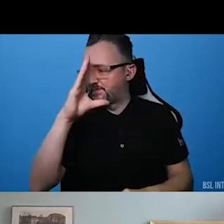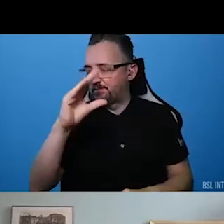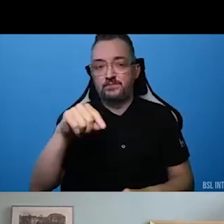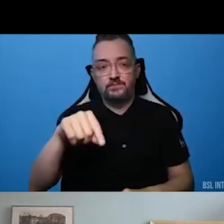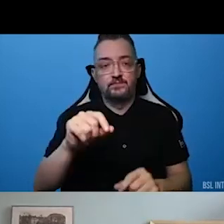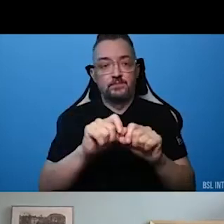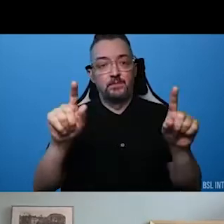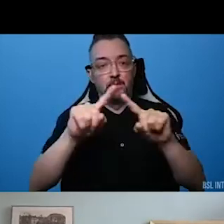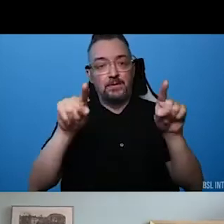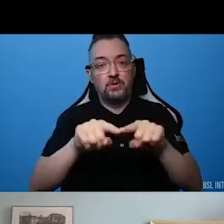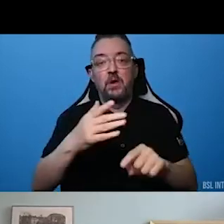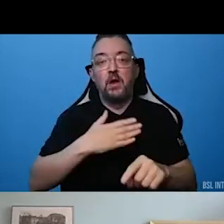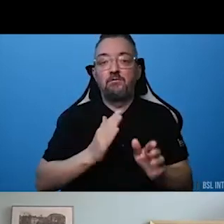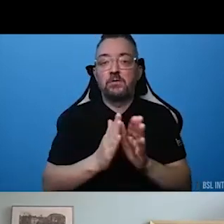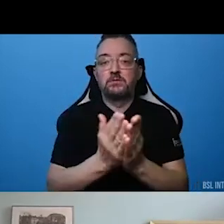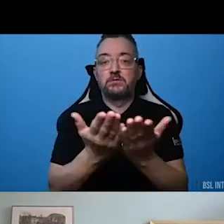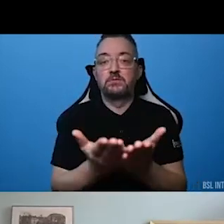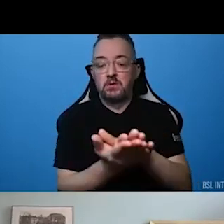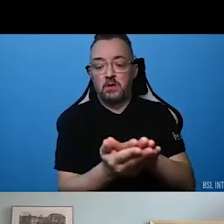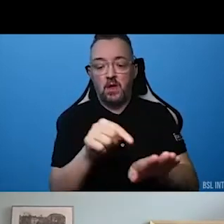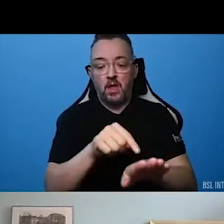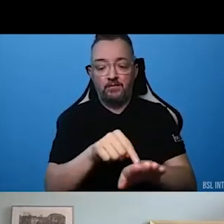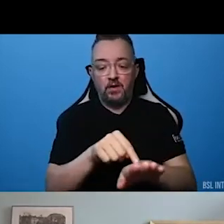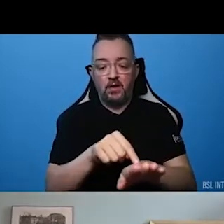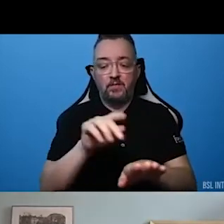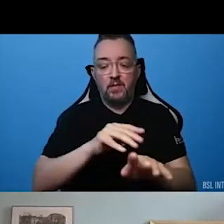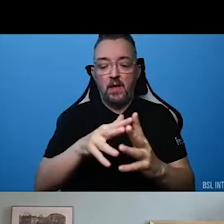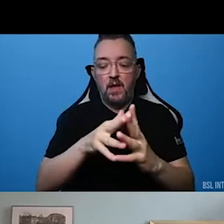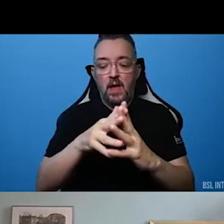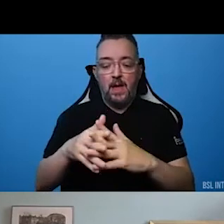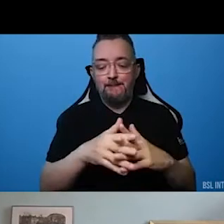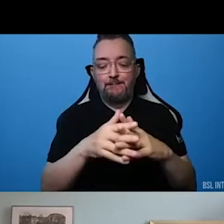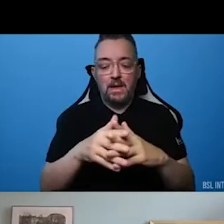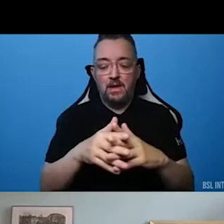which is the front cover of I think it's the American version of the Tobacco Lords